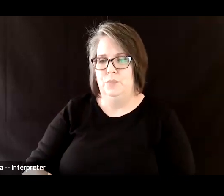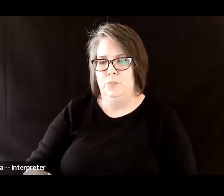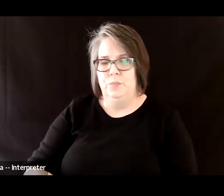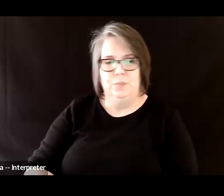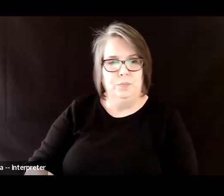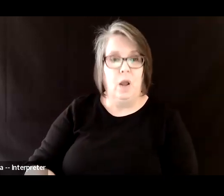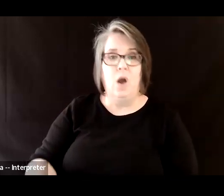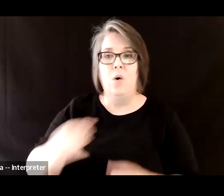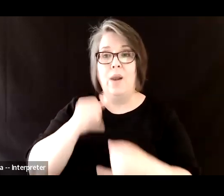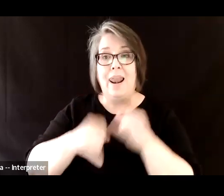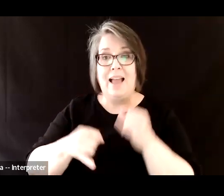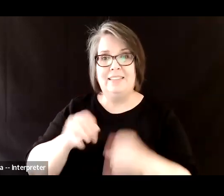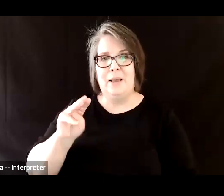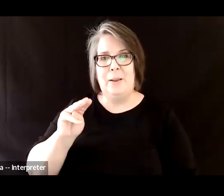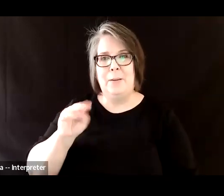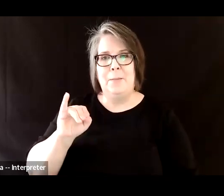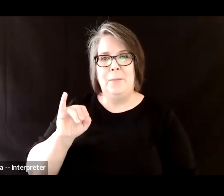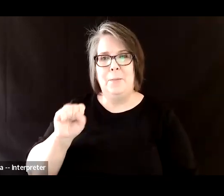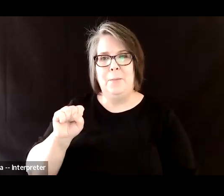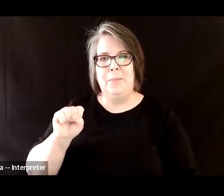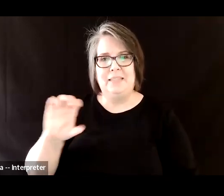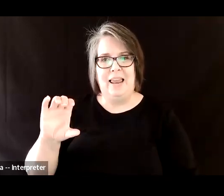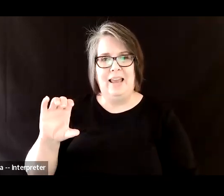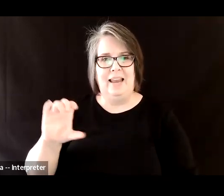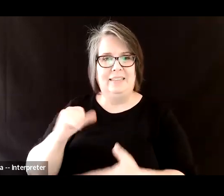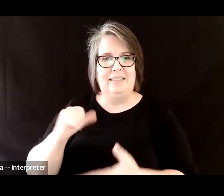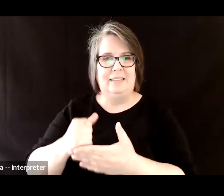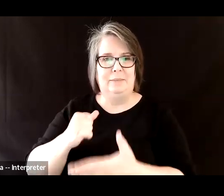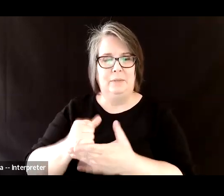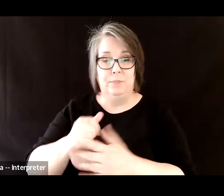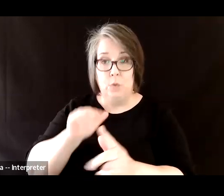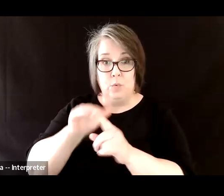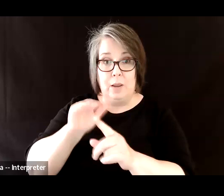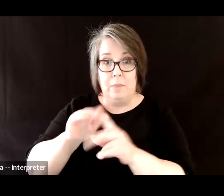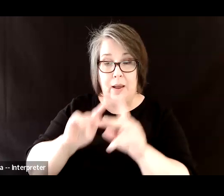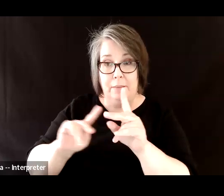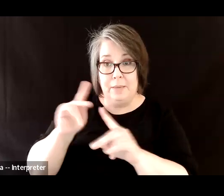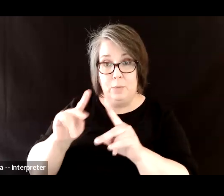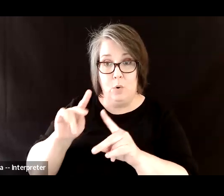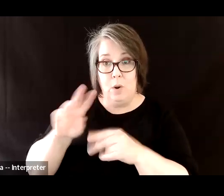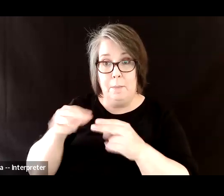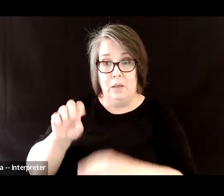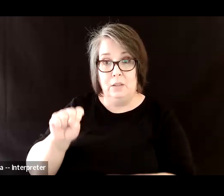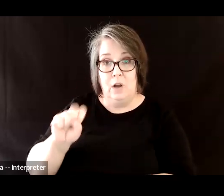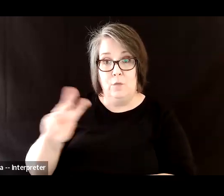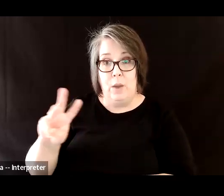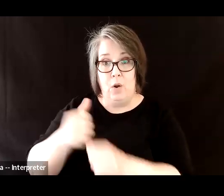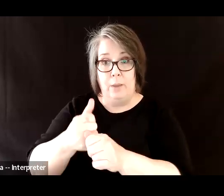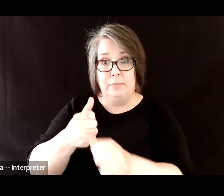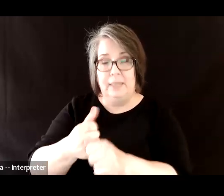Lastly, some miscellaneous tips. Remind folks to keep up with software updates. If someone joins zoom and they